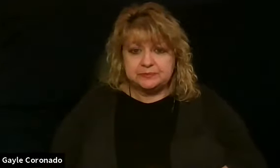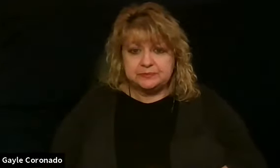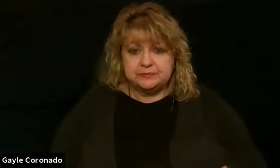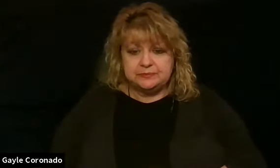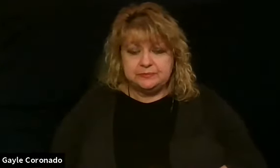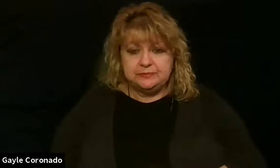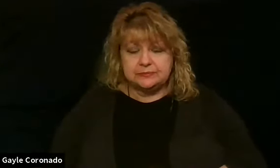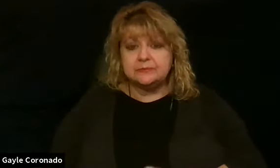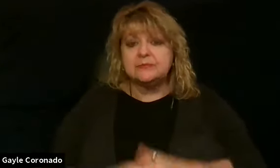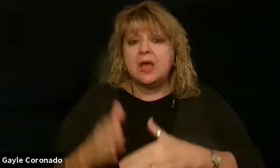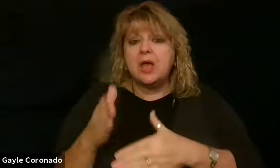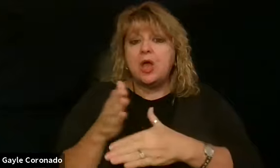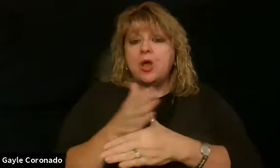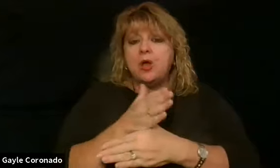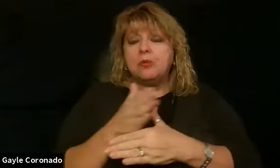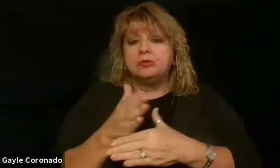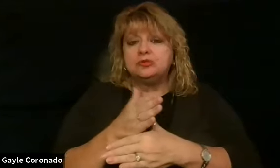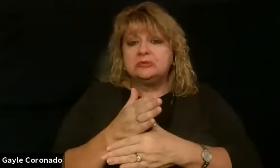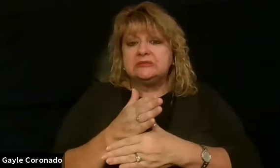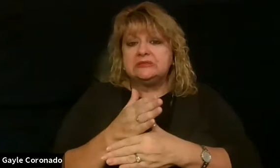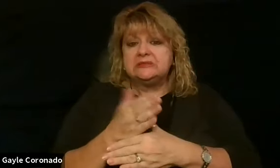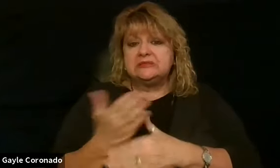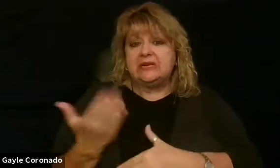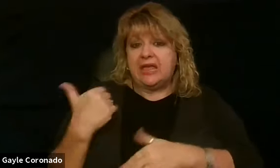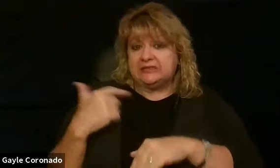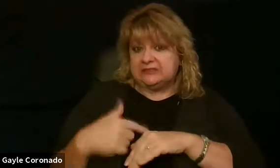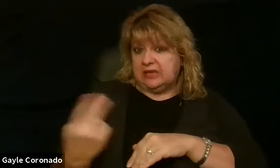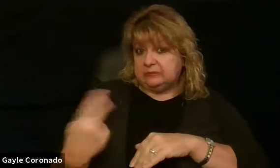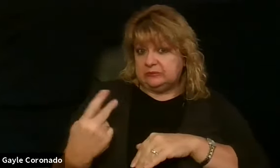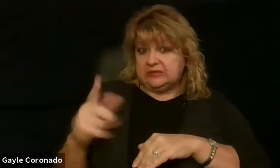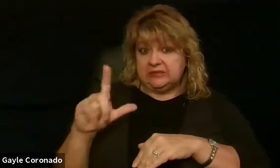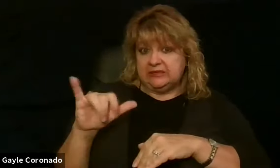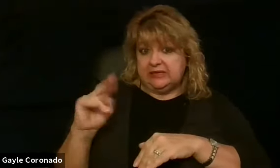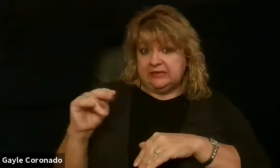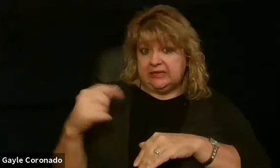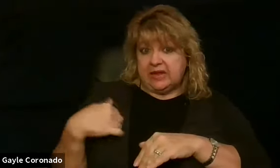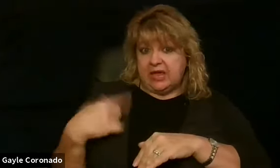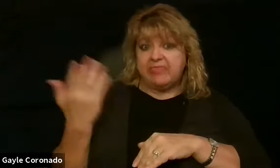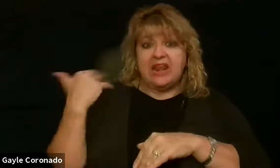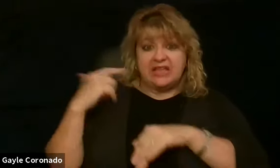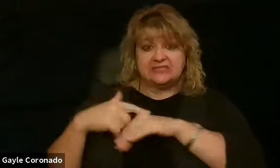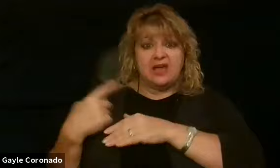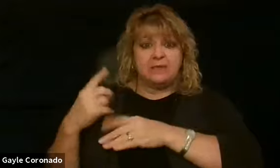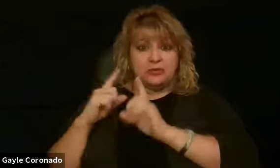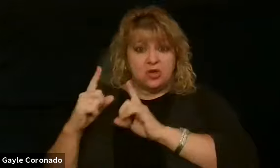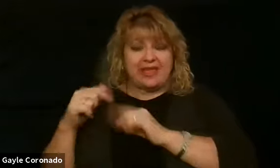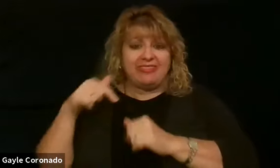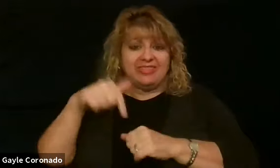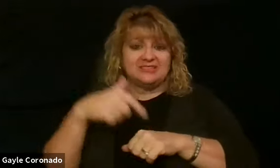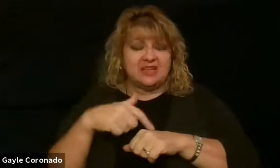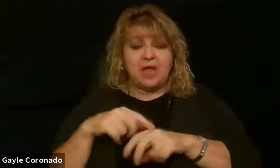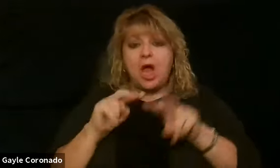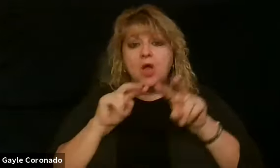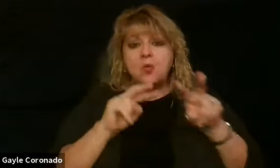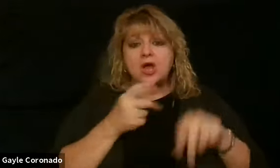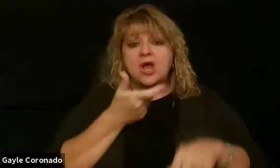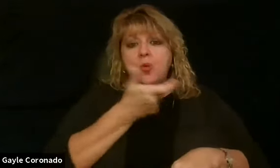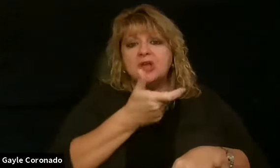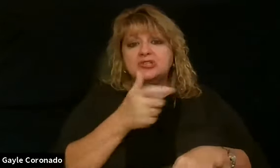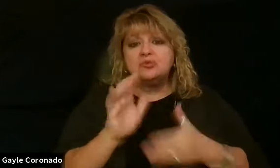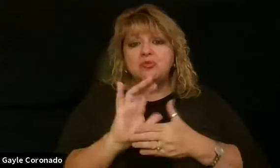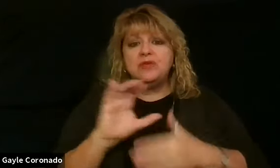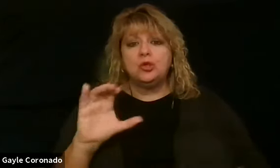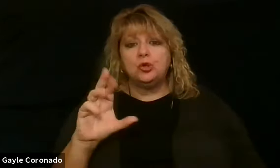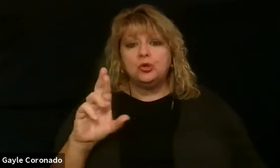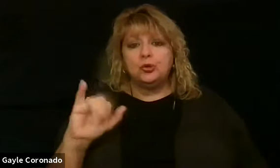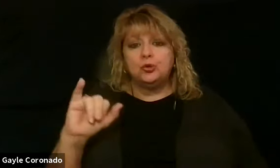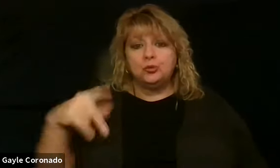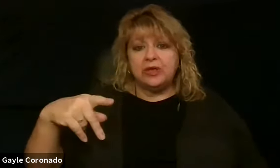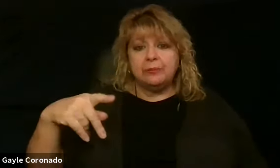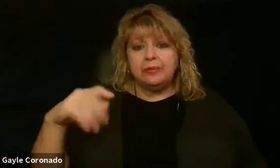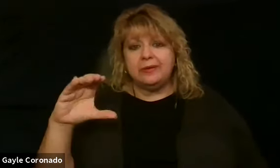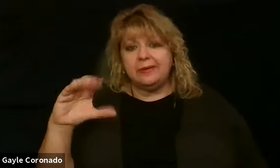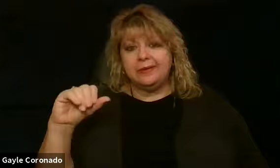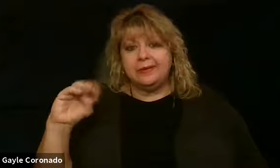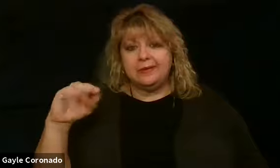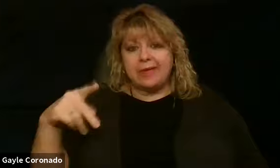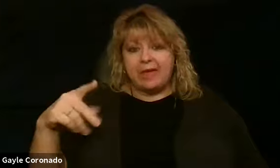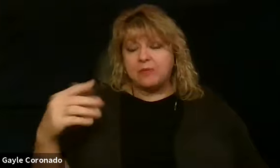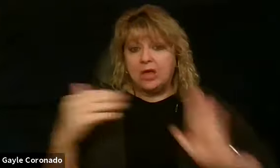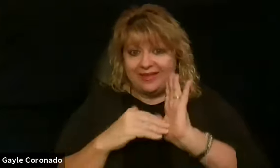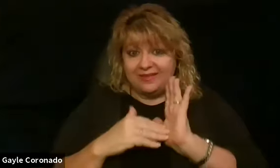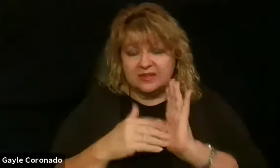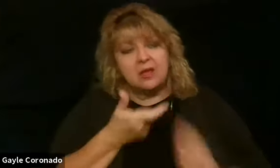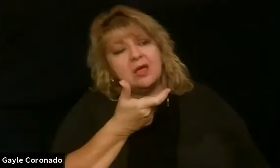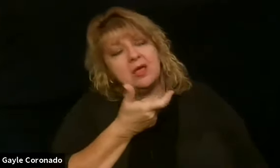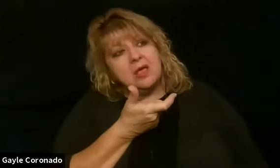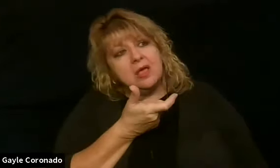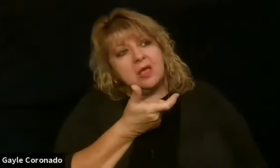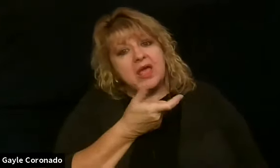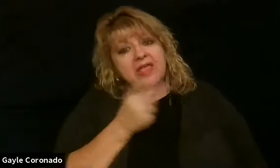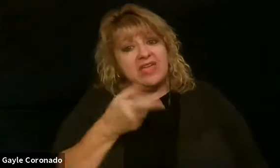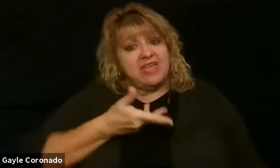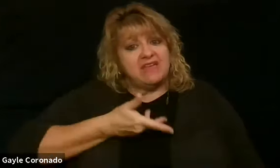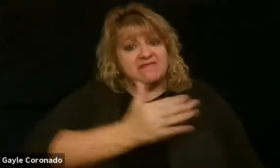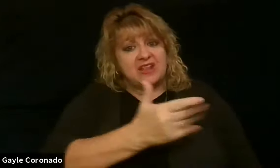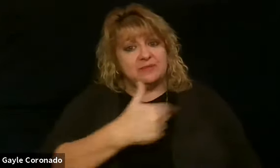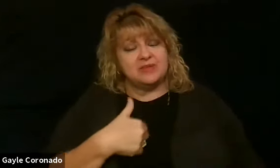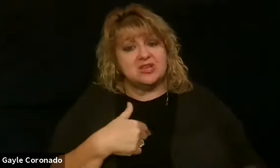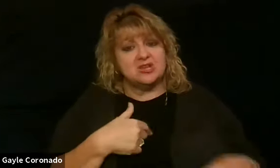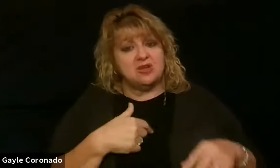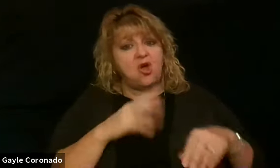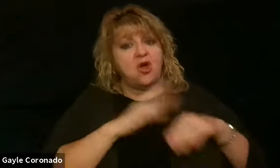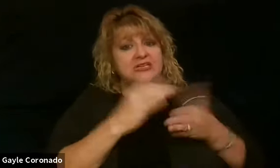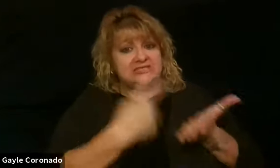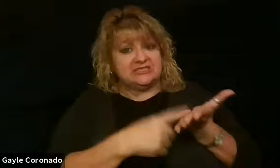Between the last time Lillian and I spoke in the end this time, I actually watched the movie quit camp again and it was, um, I was invited to speak on a discussion panel for it.